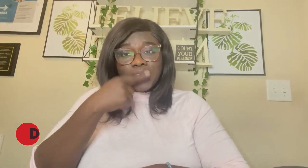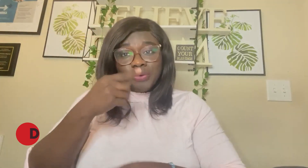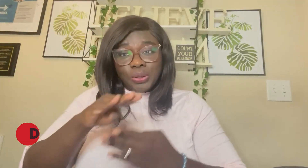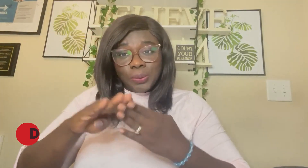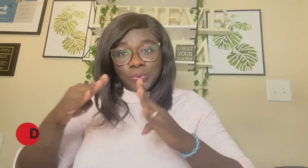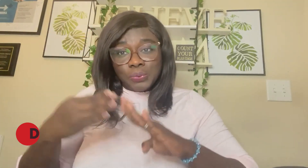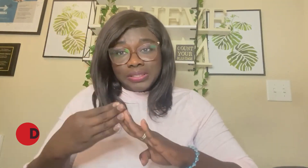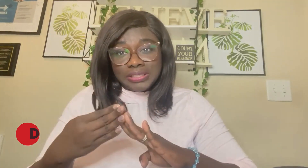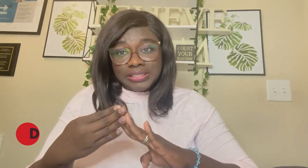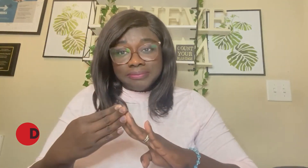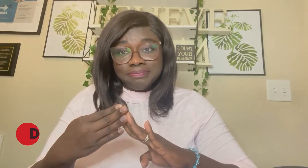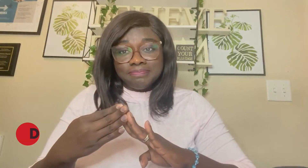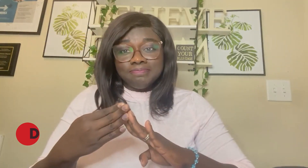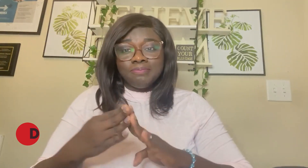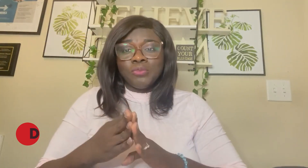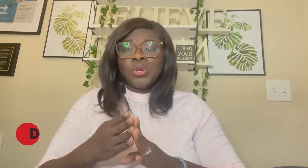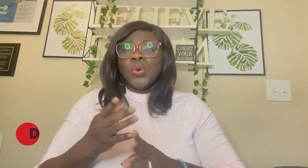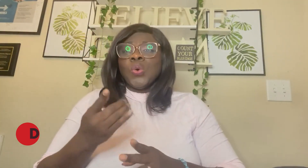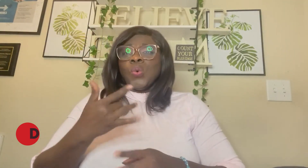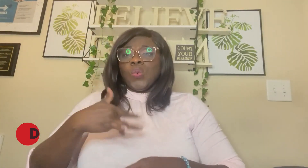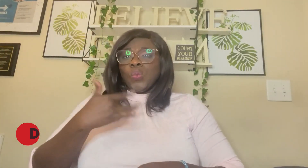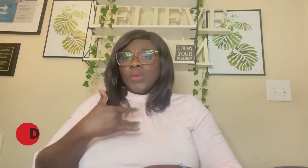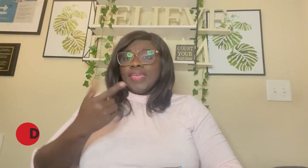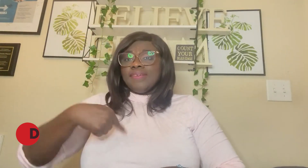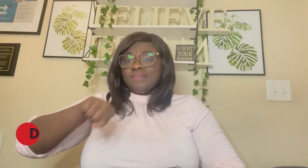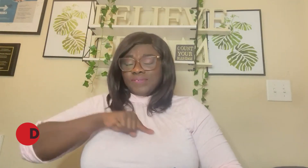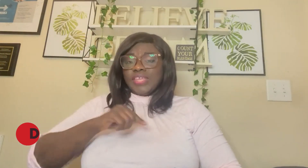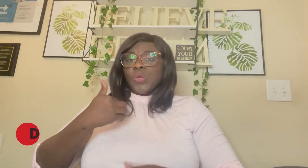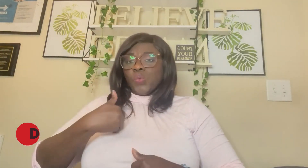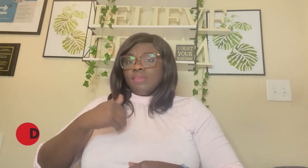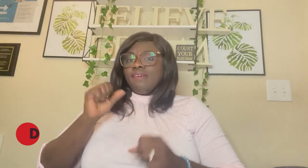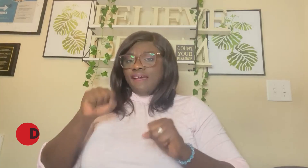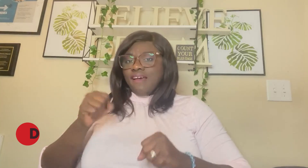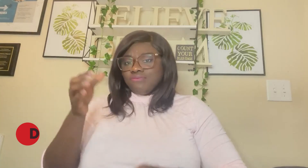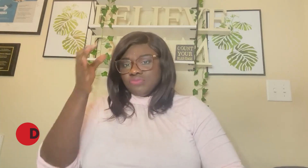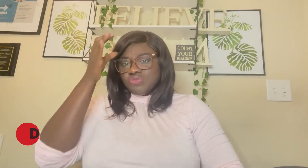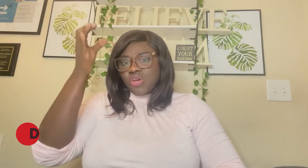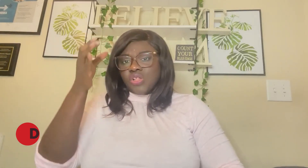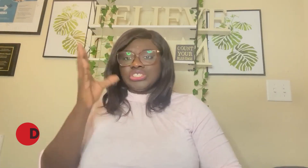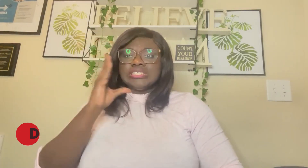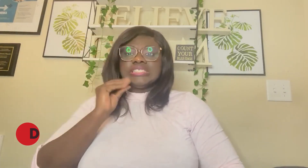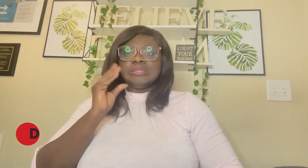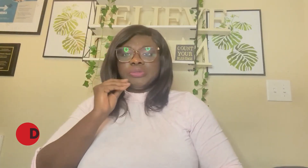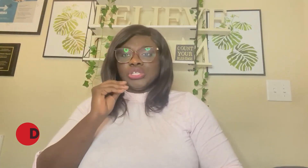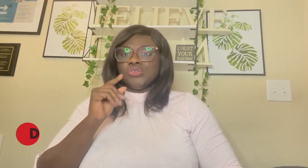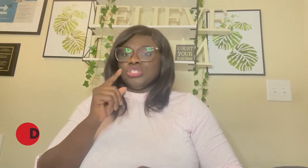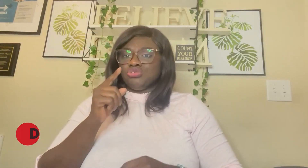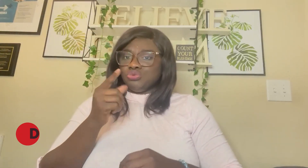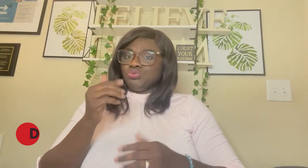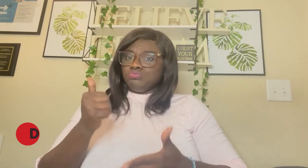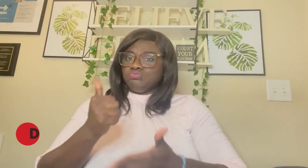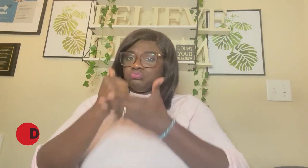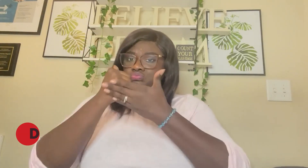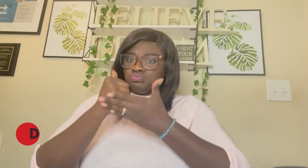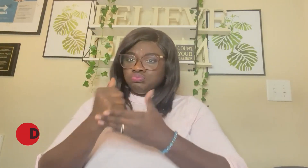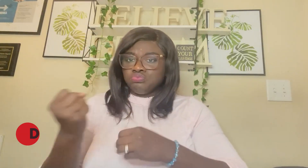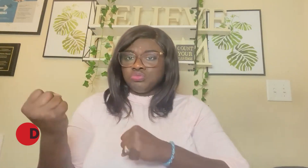through the hearing community. We feel we can share knowledge and experiences to help support